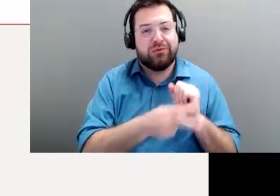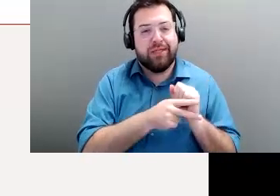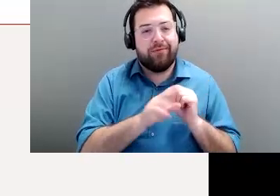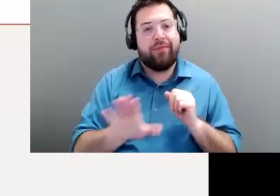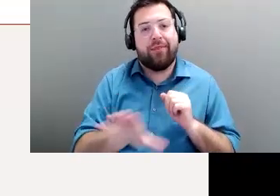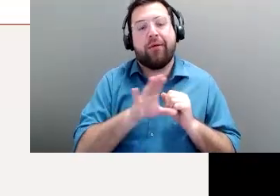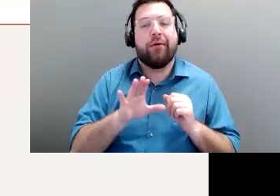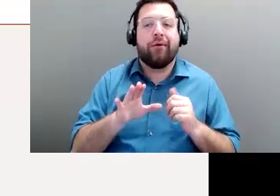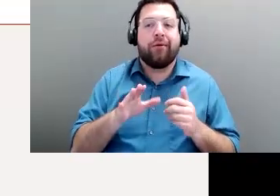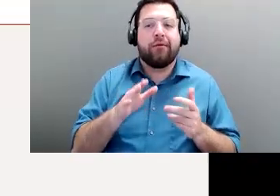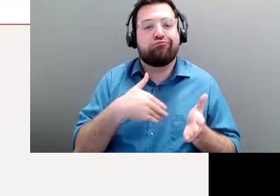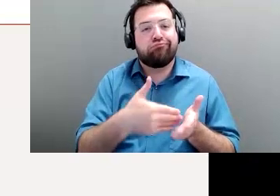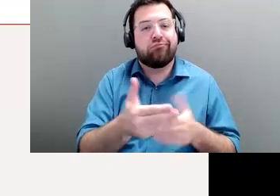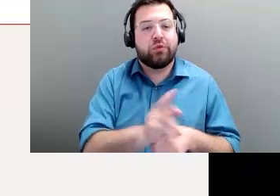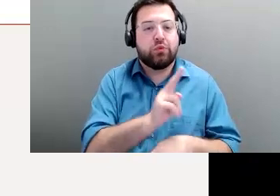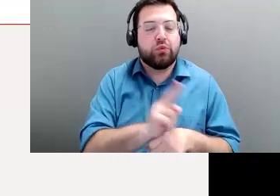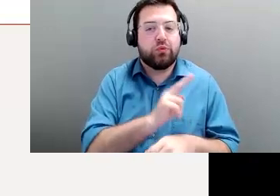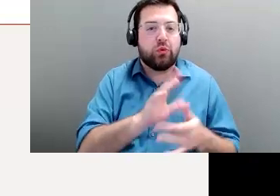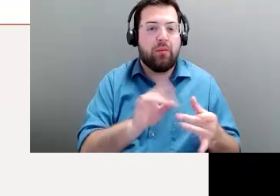And so whichever method would work best for you.